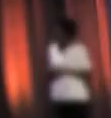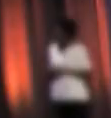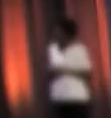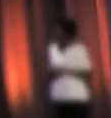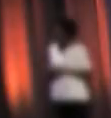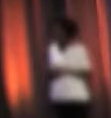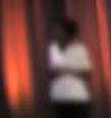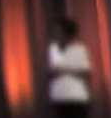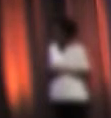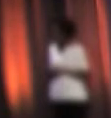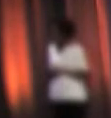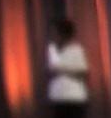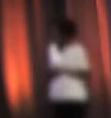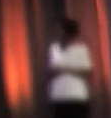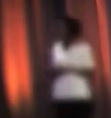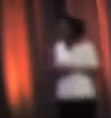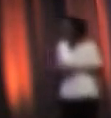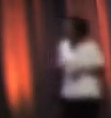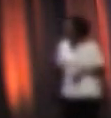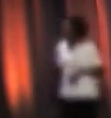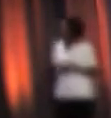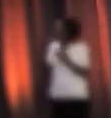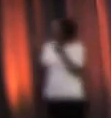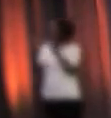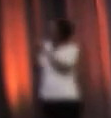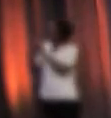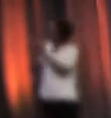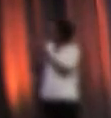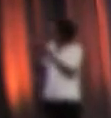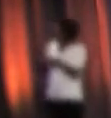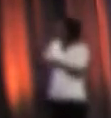For over a decade the Jodi awards have been celebrating